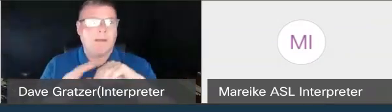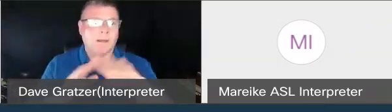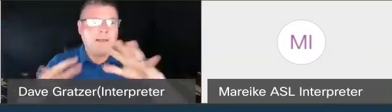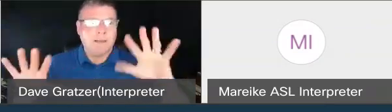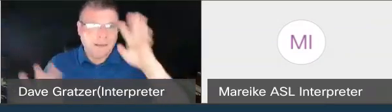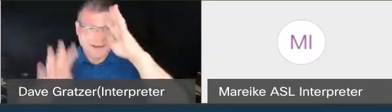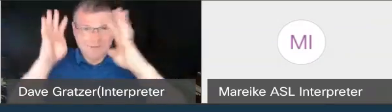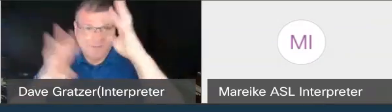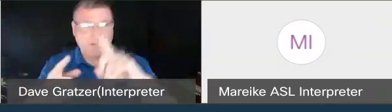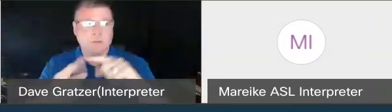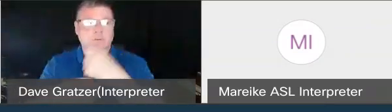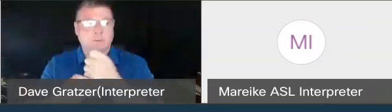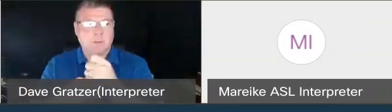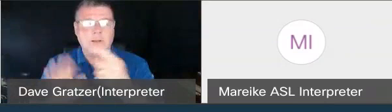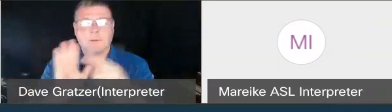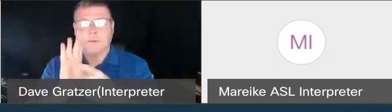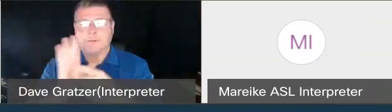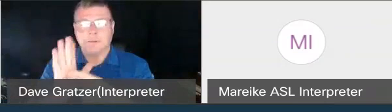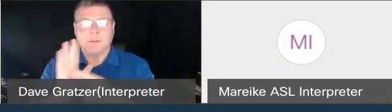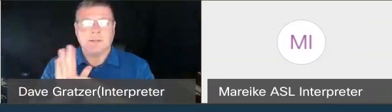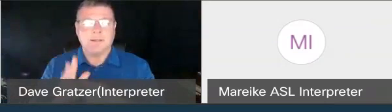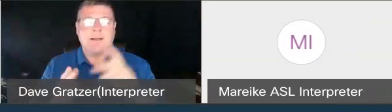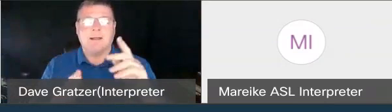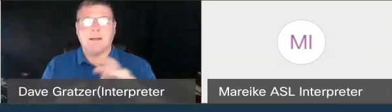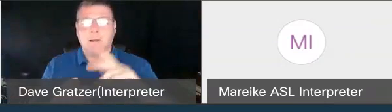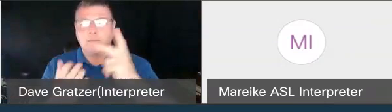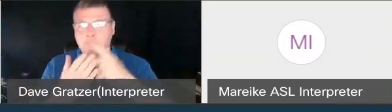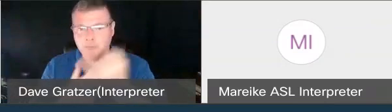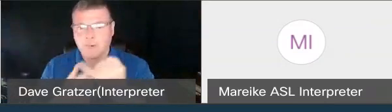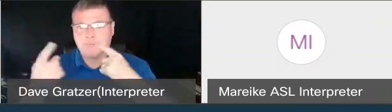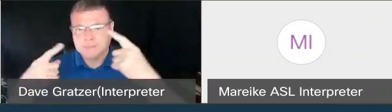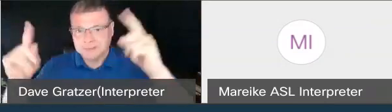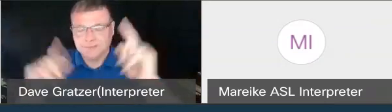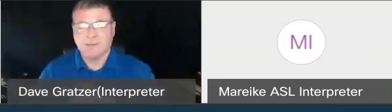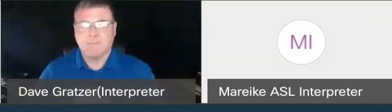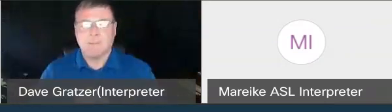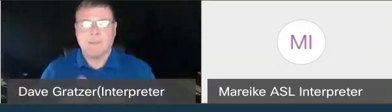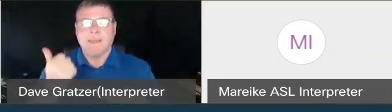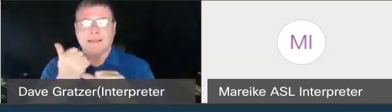created to showcase and facilitate projects, successfully assisting vulnerable individuals,